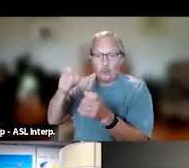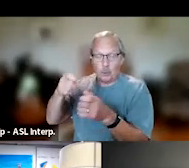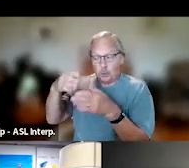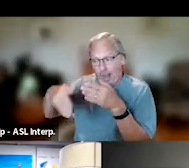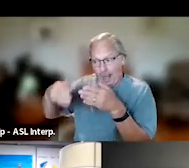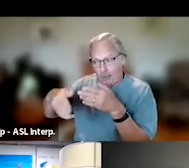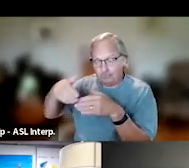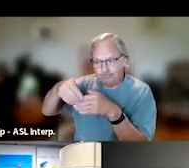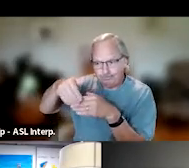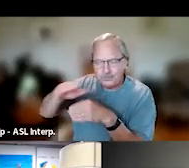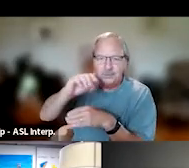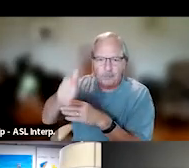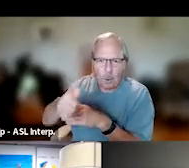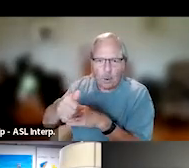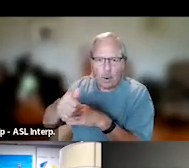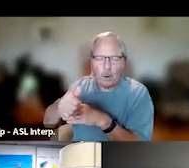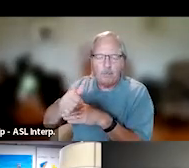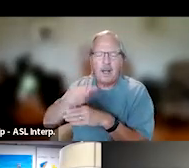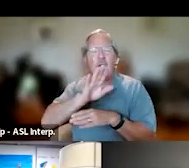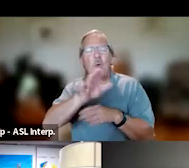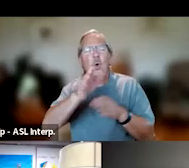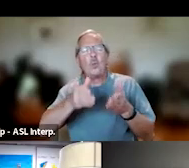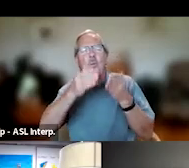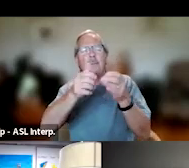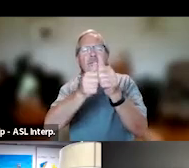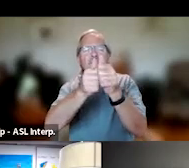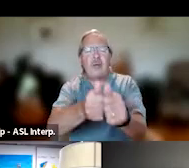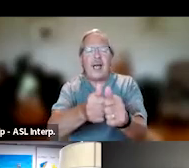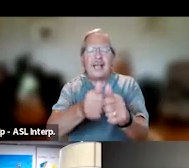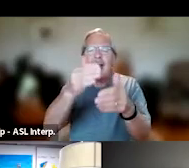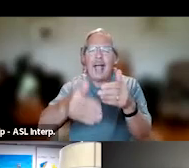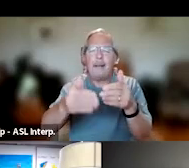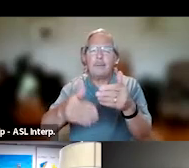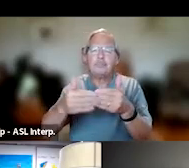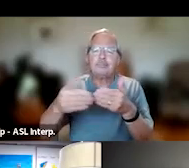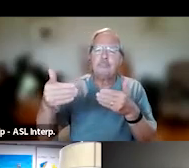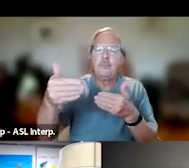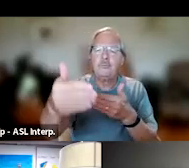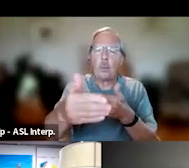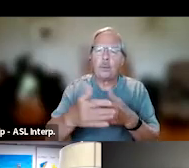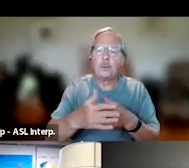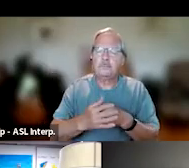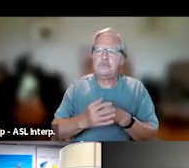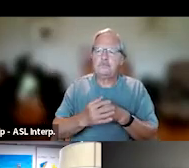but also your recommendations for tracking outcomes moving forward. Yeah.